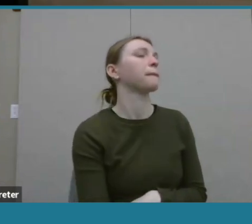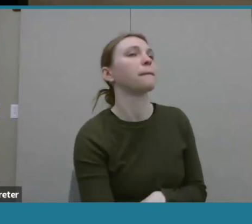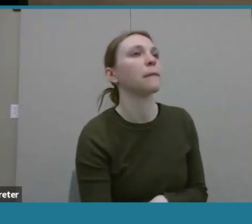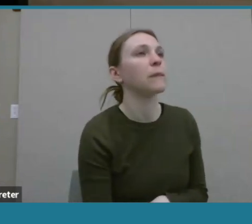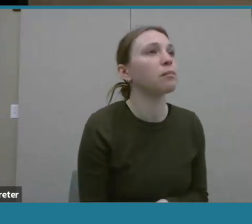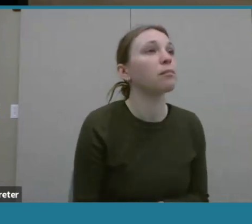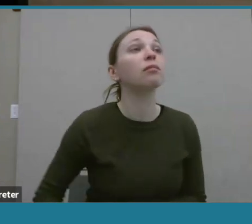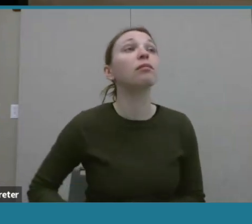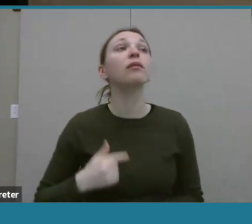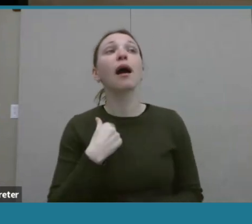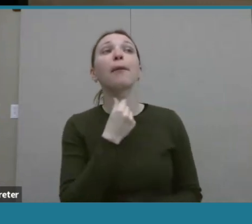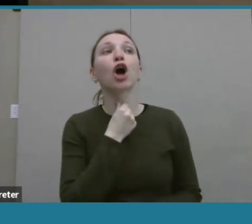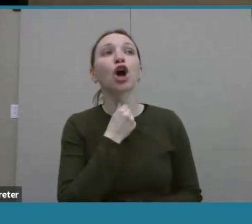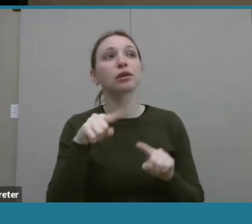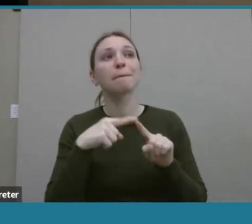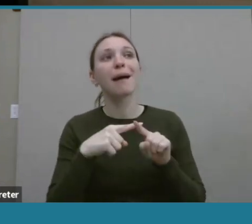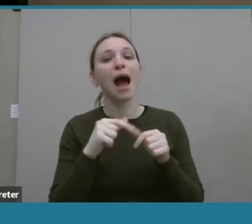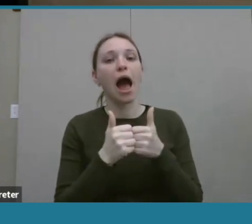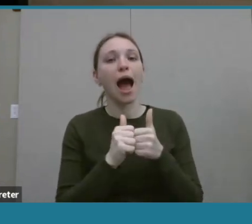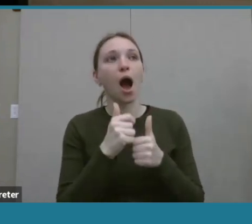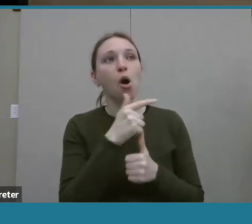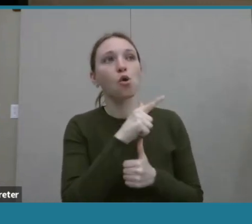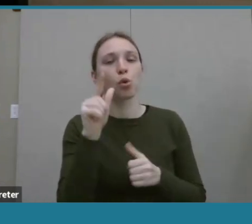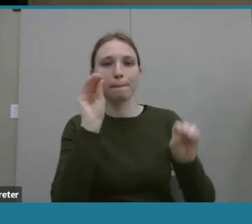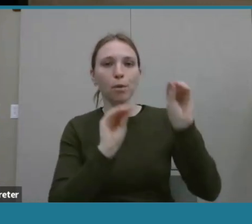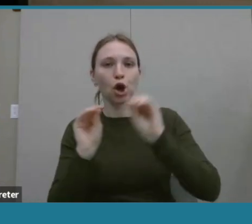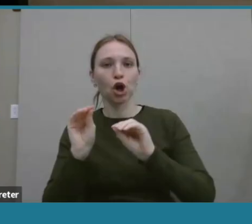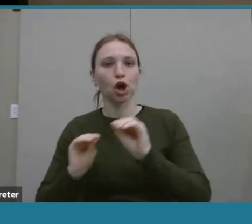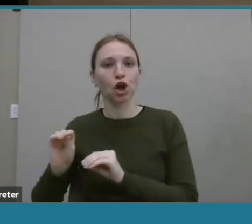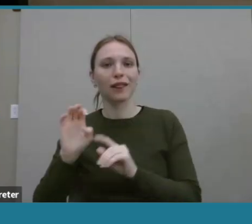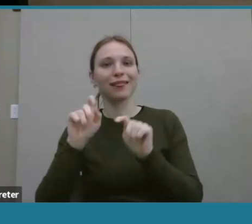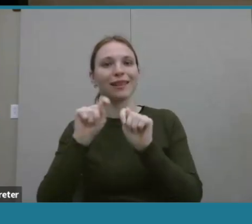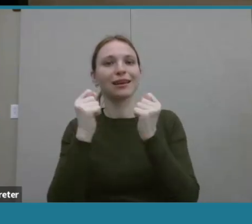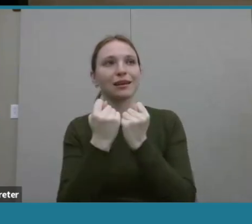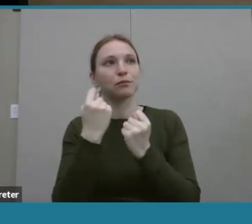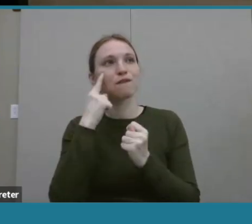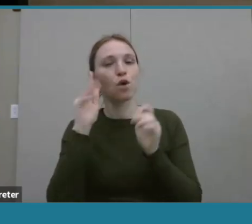I'm curious about how you put together the teams, like for the focus group and for the community partners.